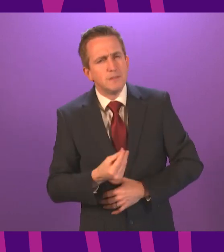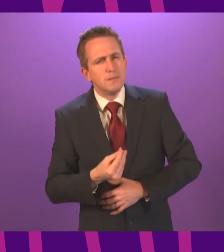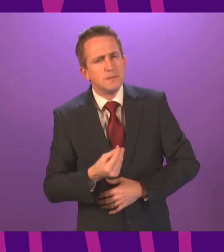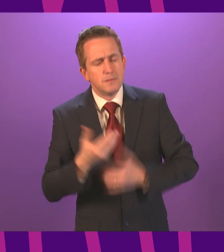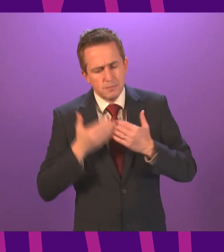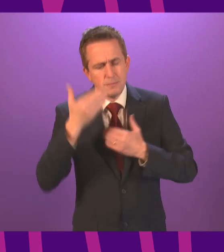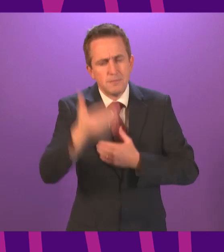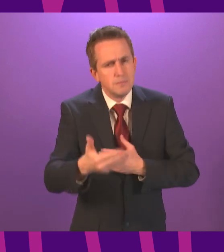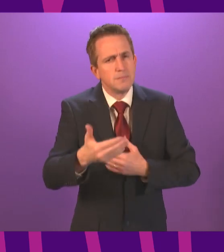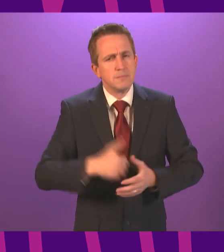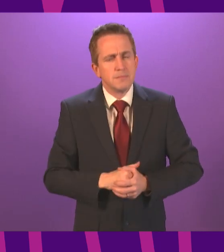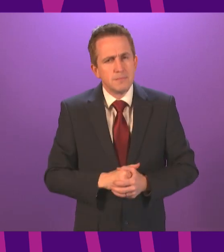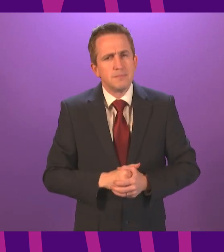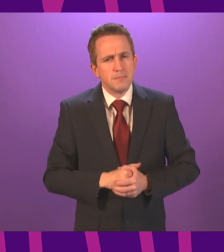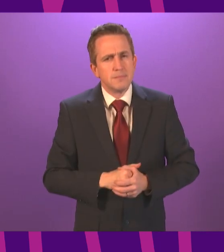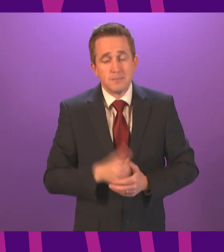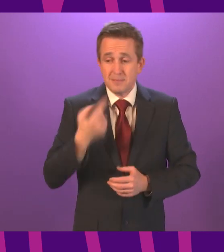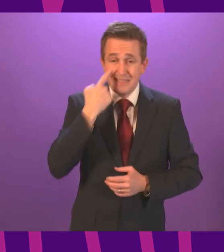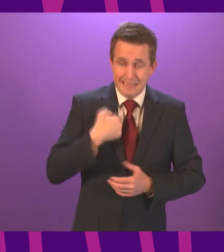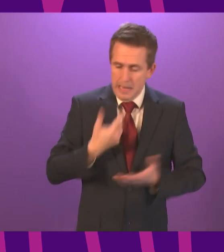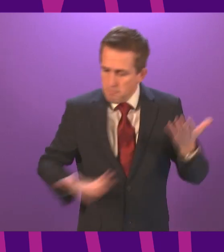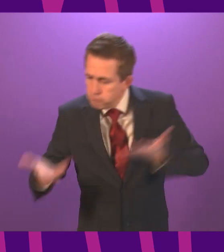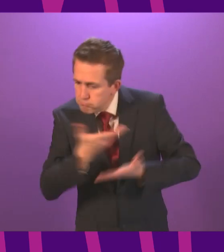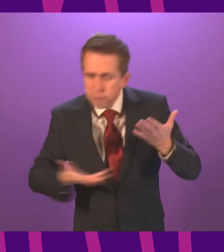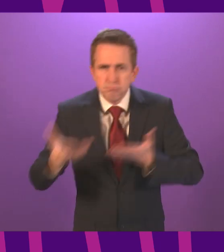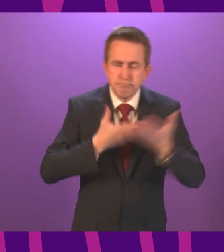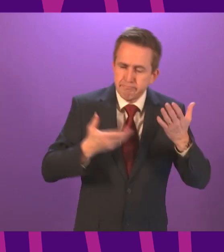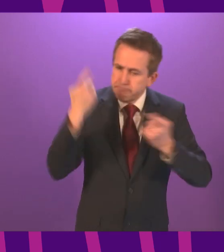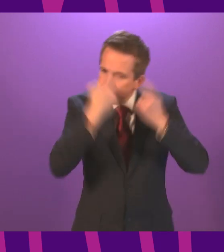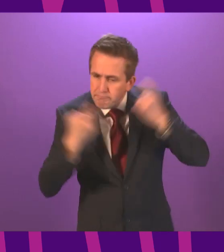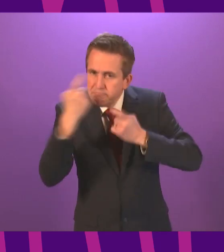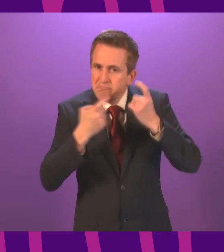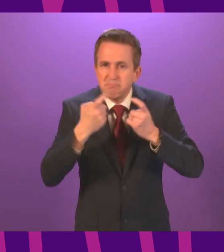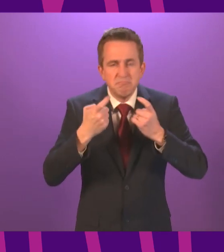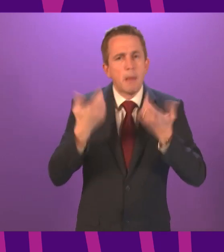From that meeting yesterday, we charged our officials, advised by our respective chief